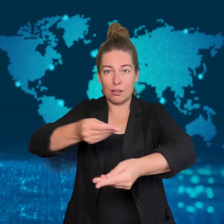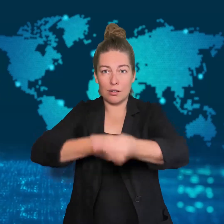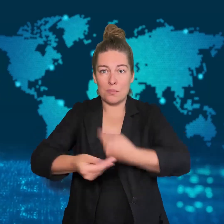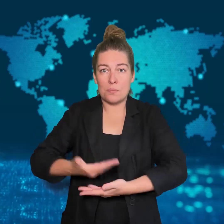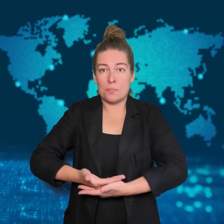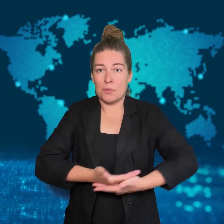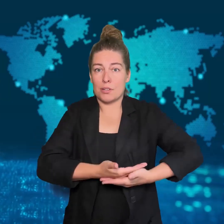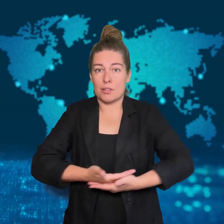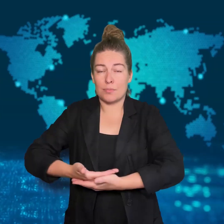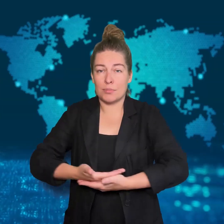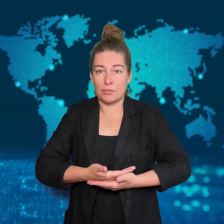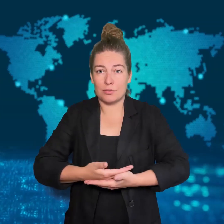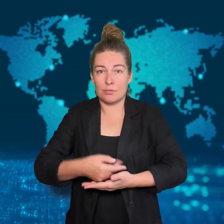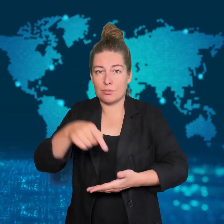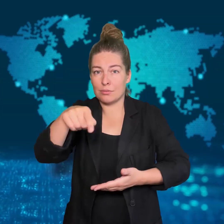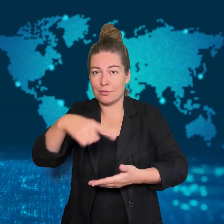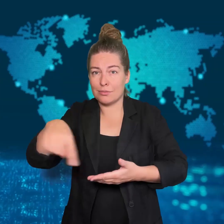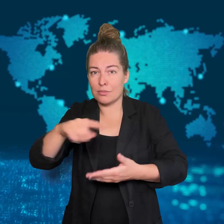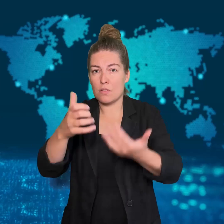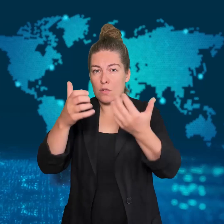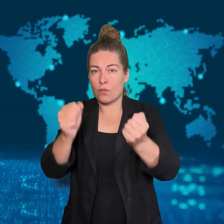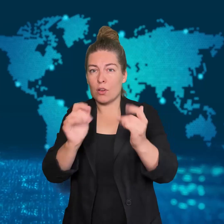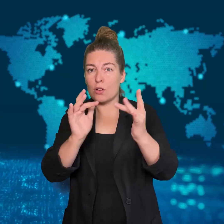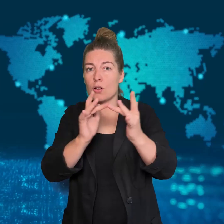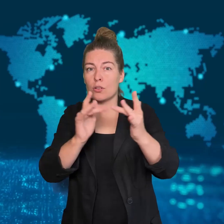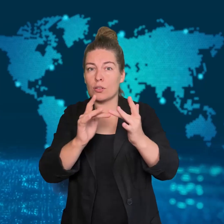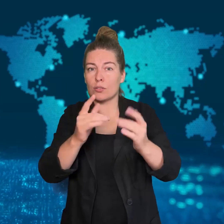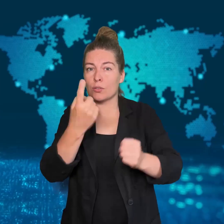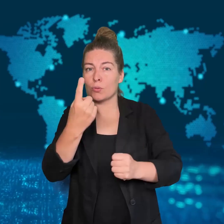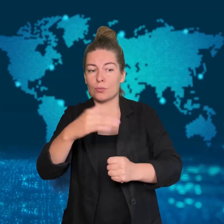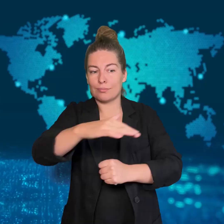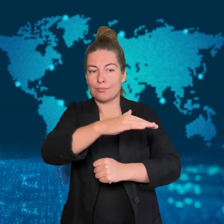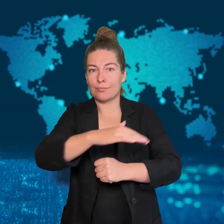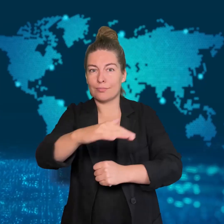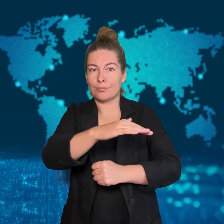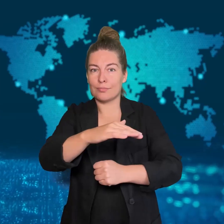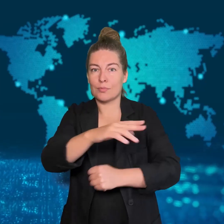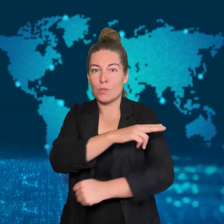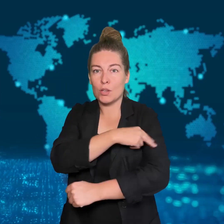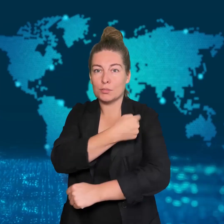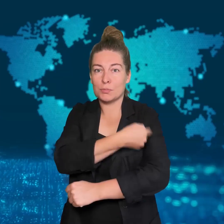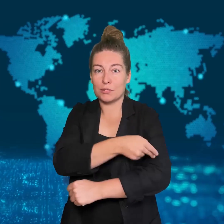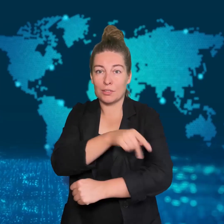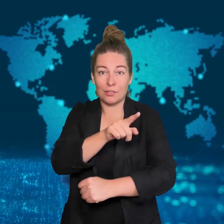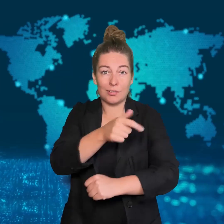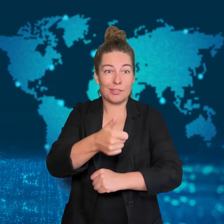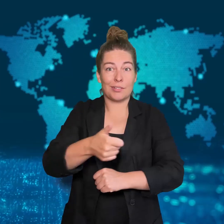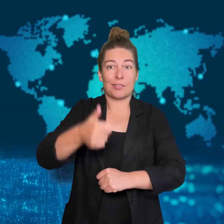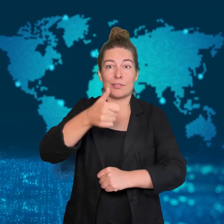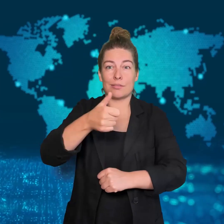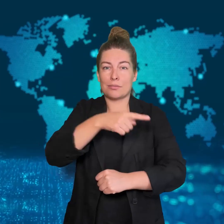taking part in a "baby-trafficking ring."